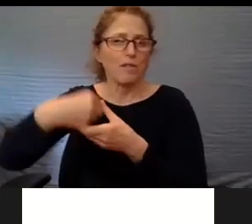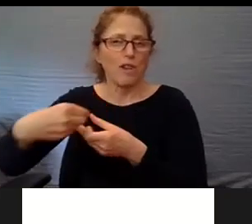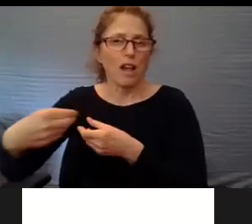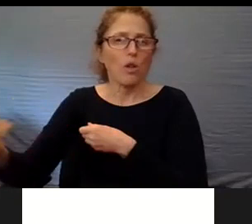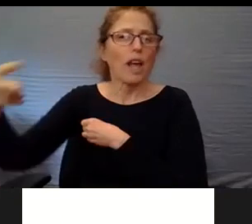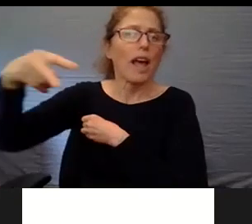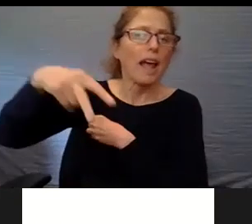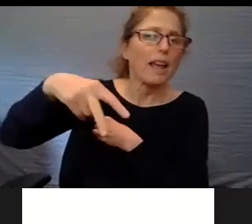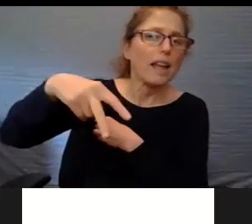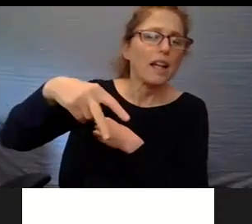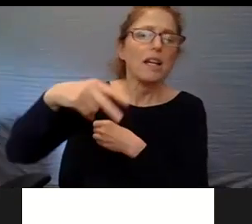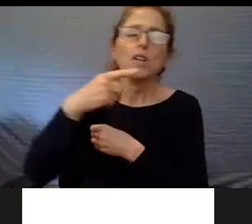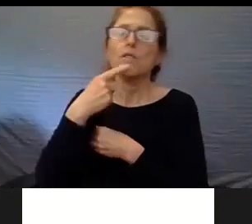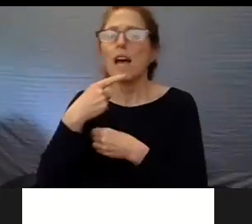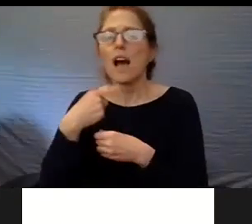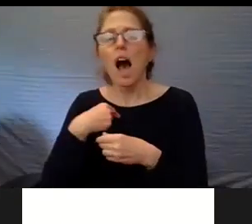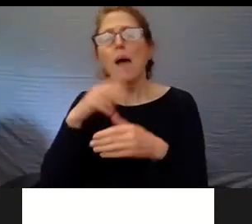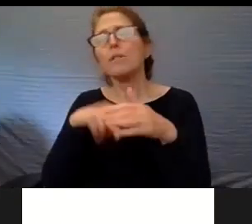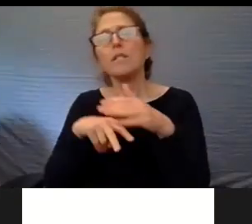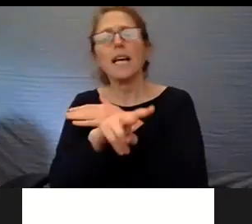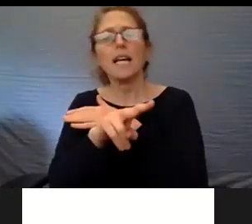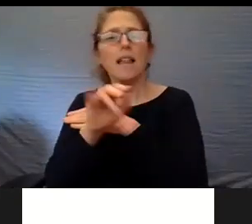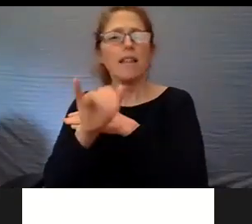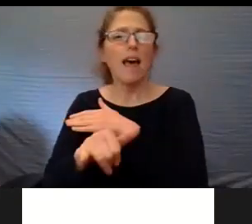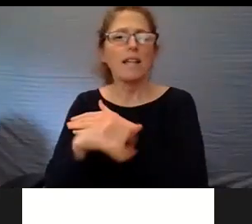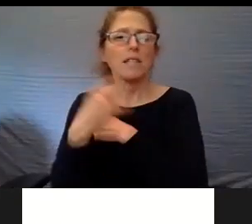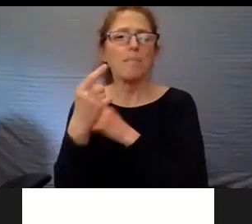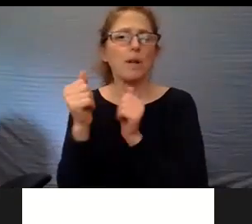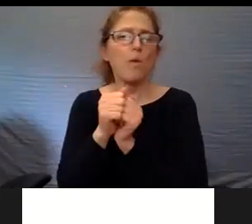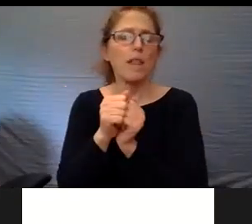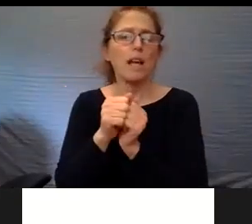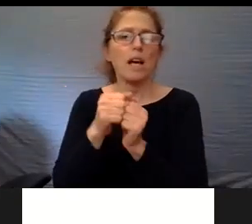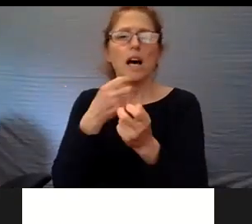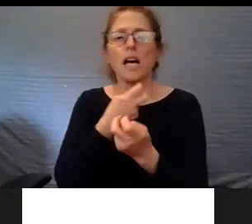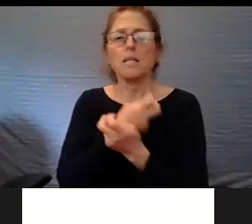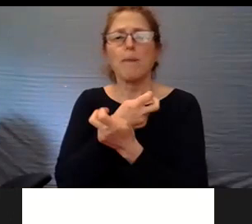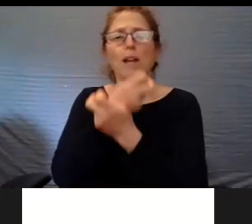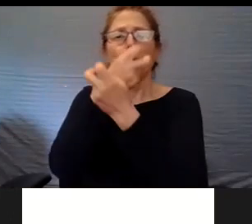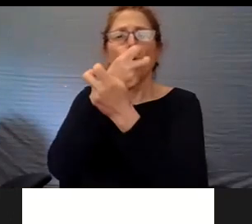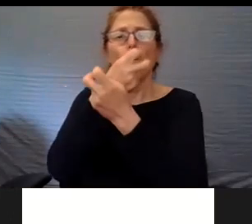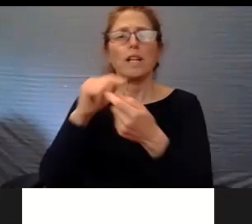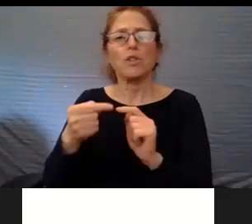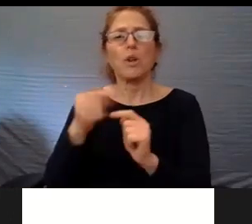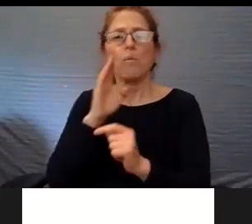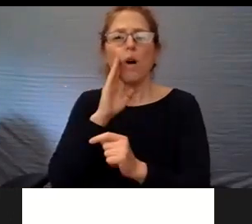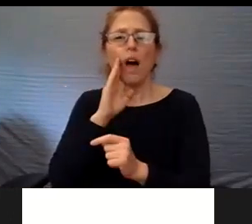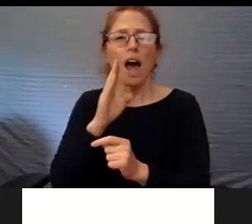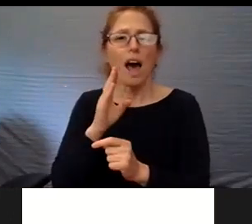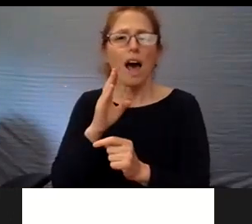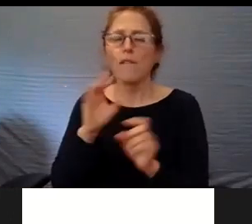And sort of say, I predict that someone with a spinal cord disability is going to have a dismal life.